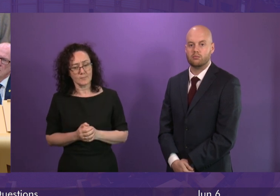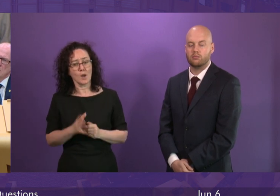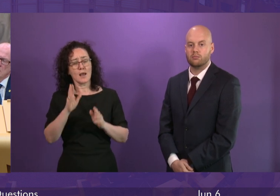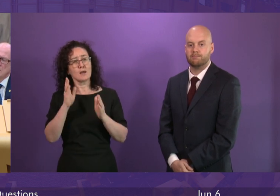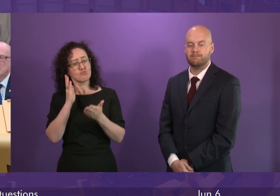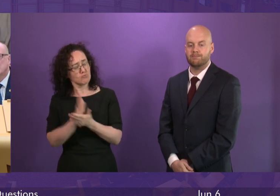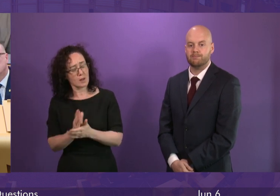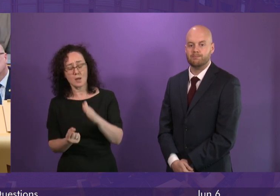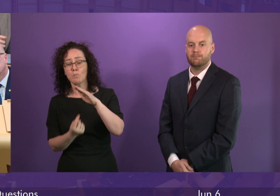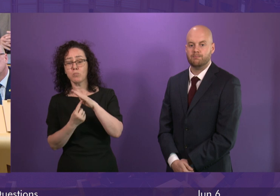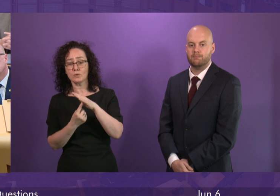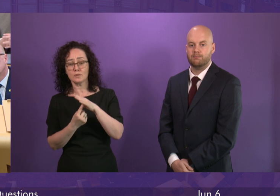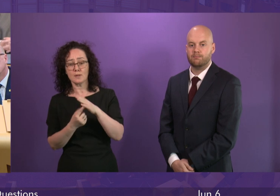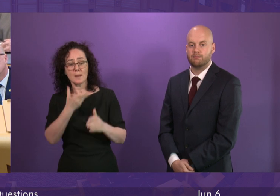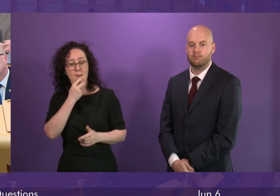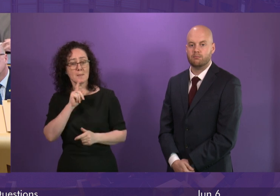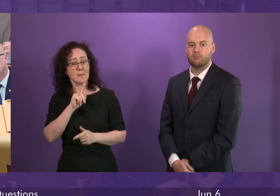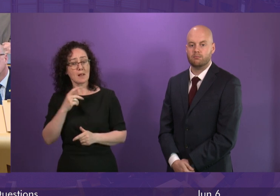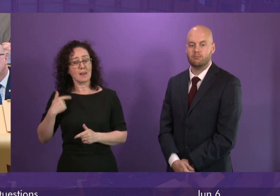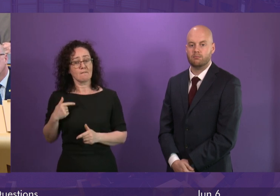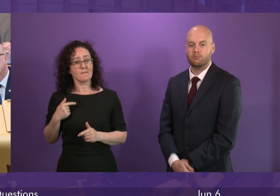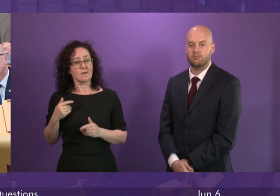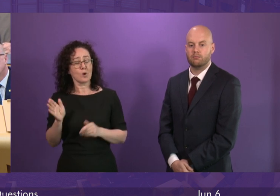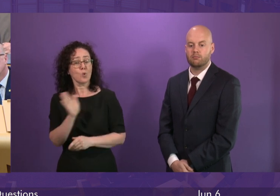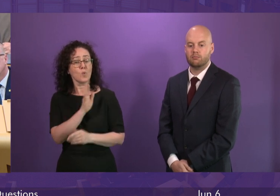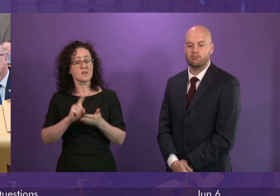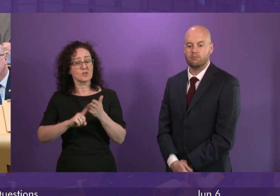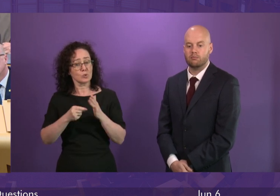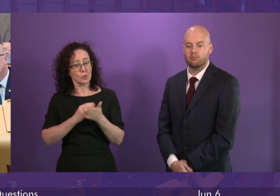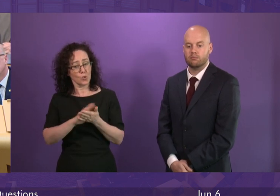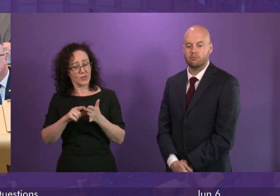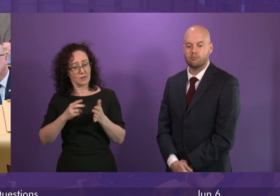by those services. Such issues will be uppermost in the Cabinet Secretary for Health and Sport’s